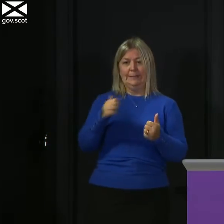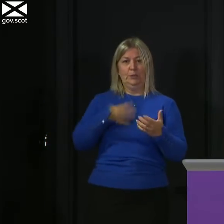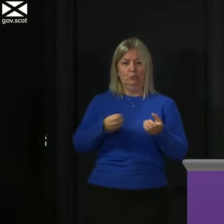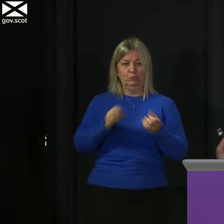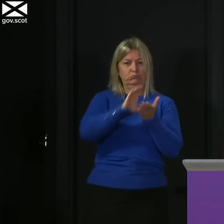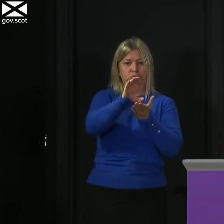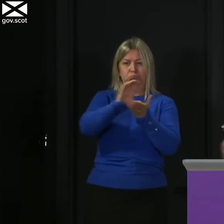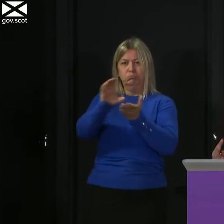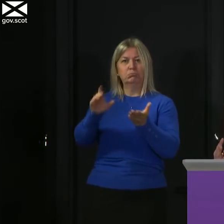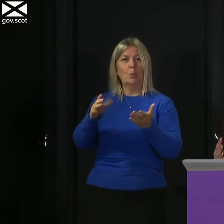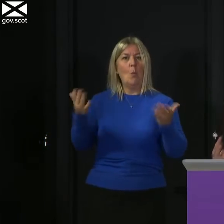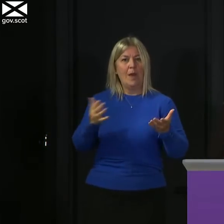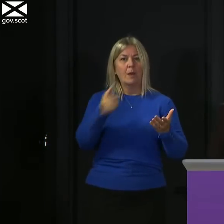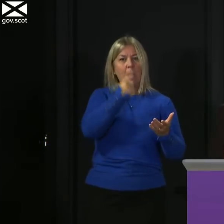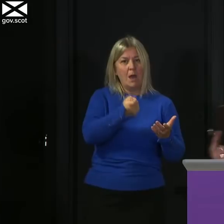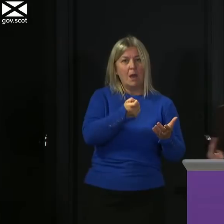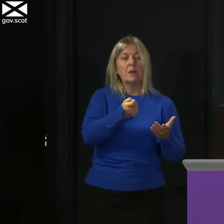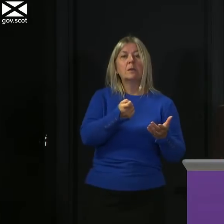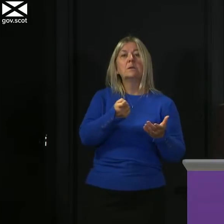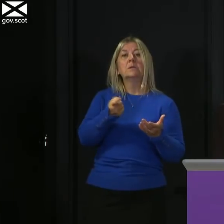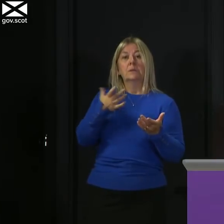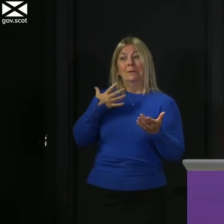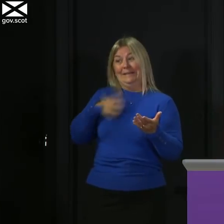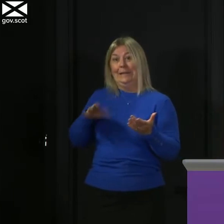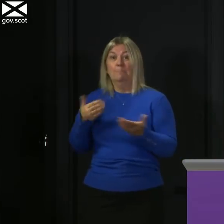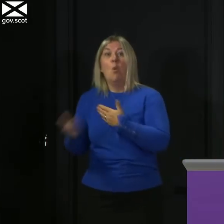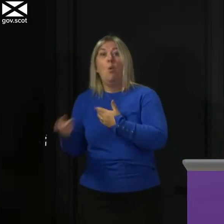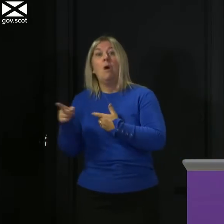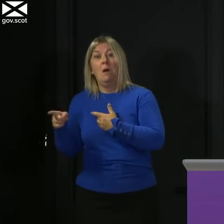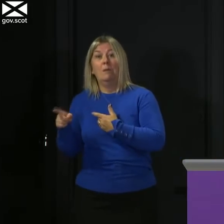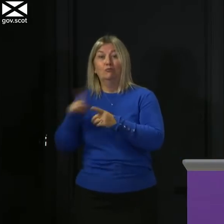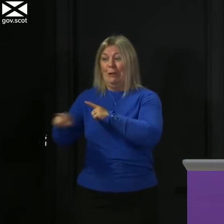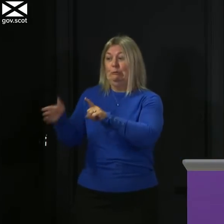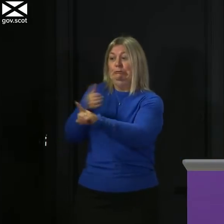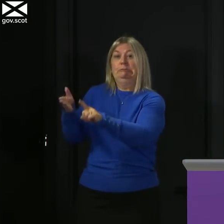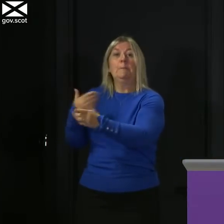but where we can, we will always look to do practical things to try to mitigate that